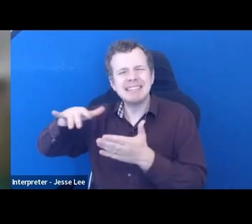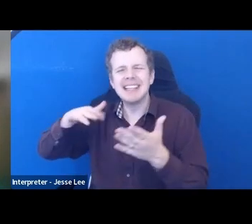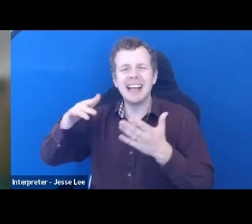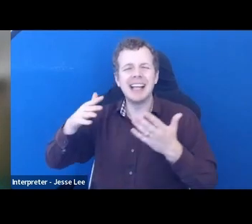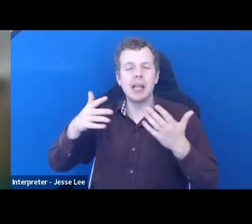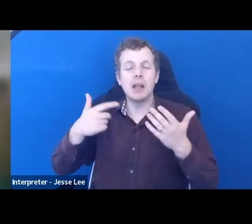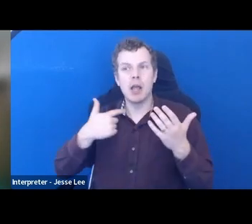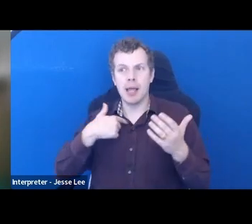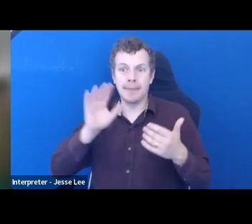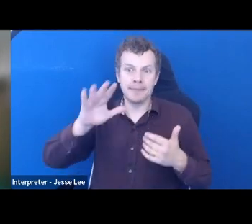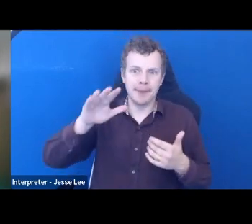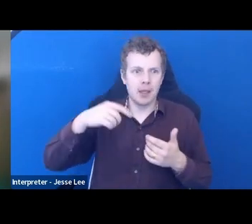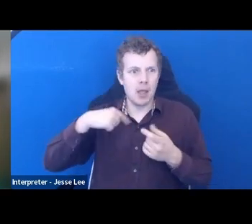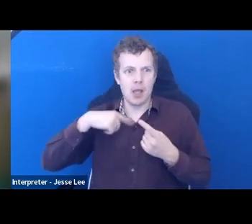Because we don't know a lot.